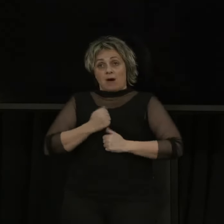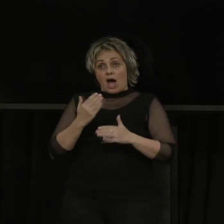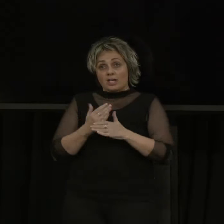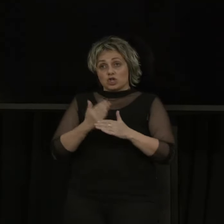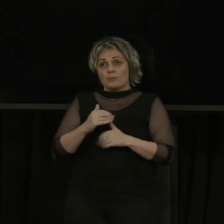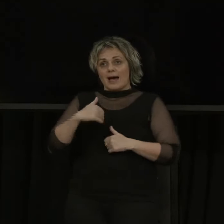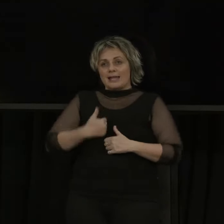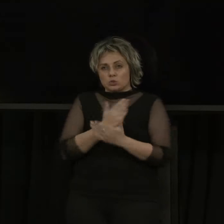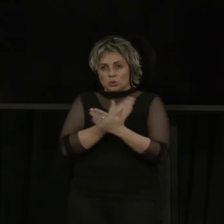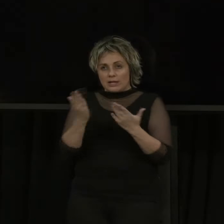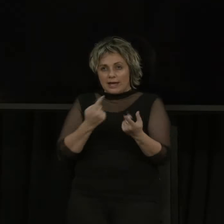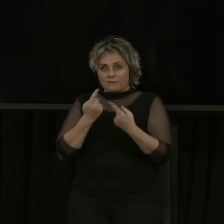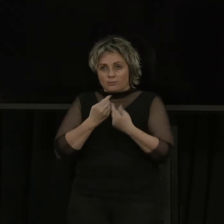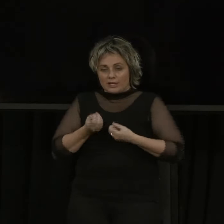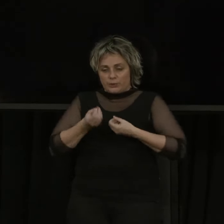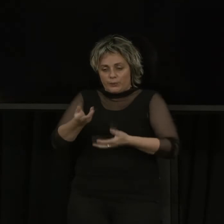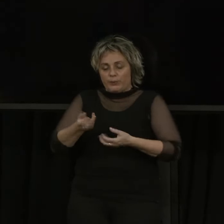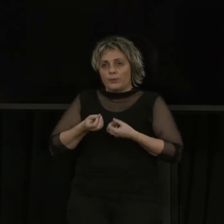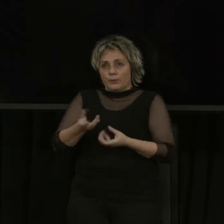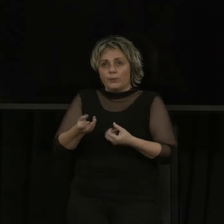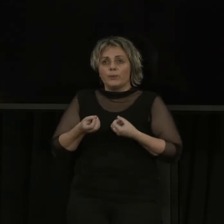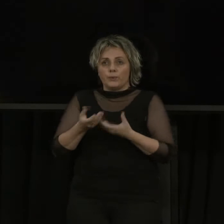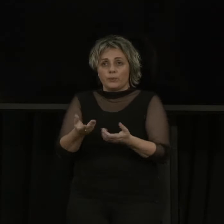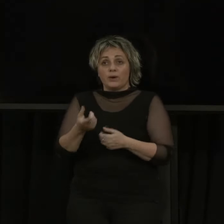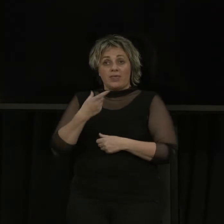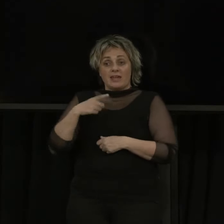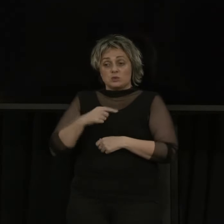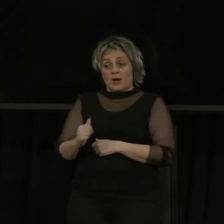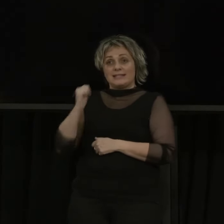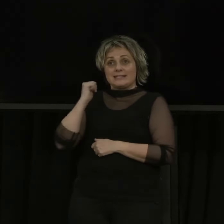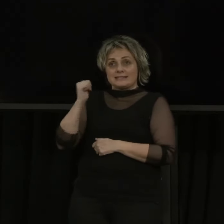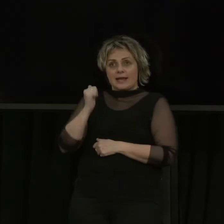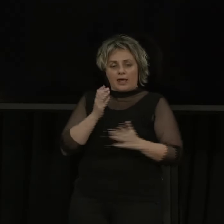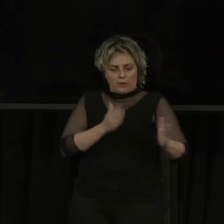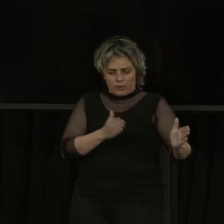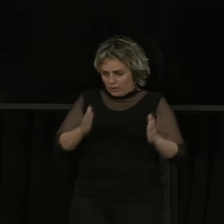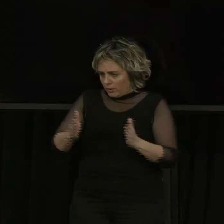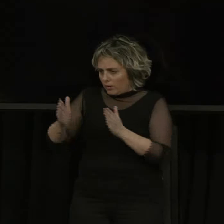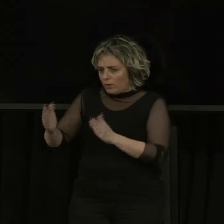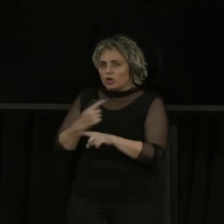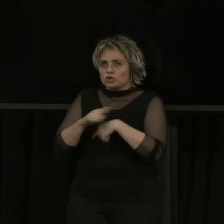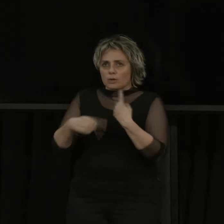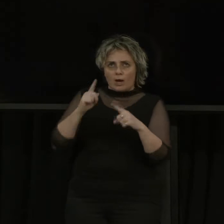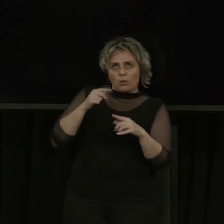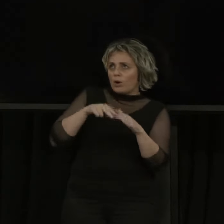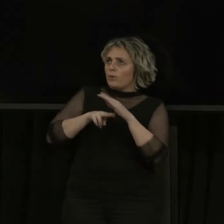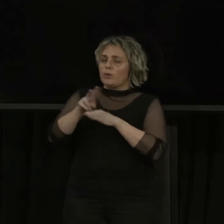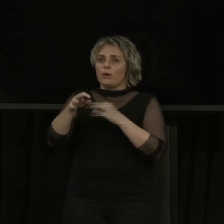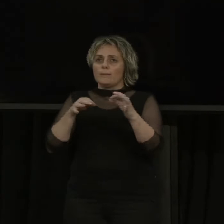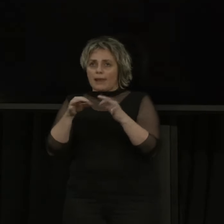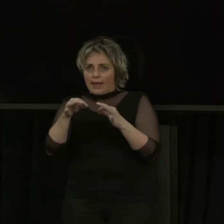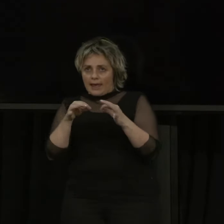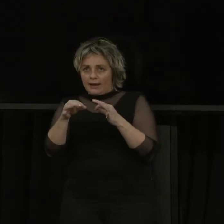this point. So my job is to therefore set out what that means.